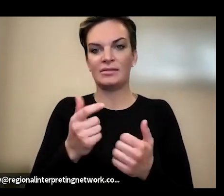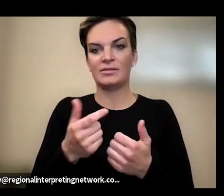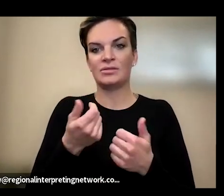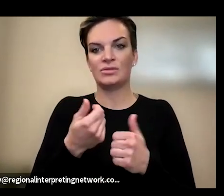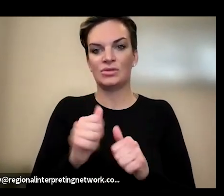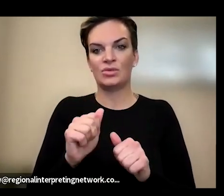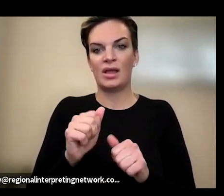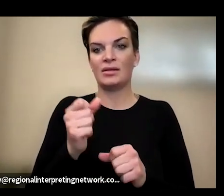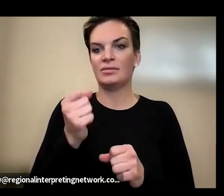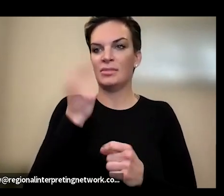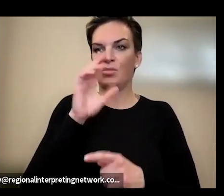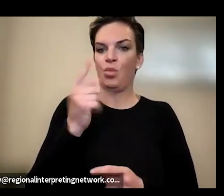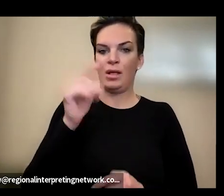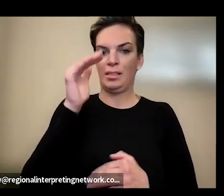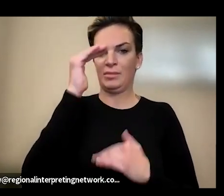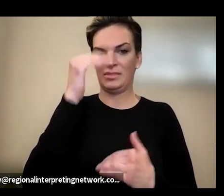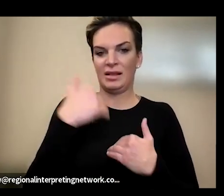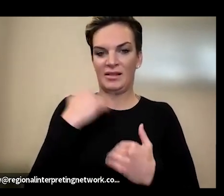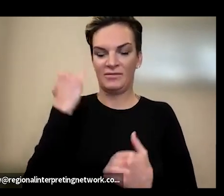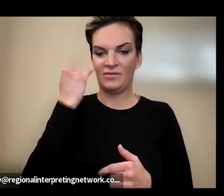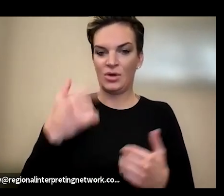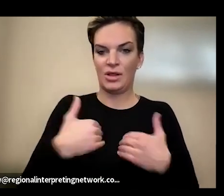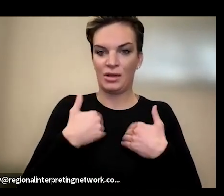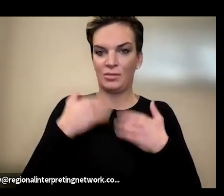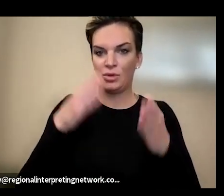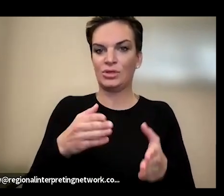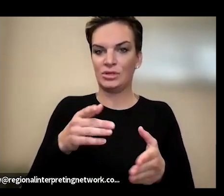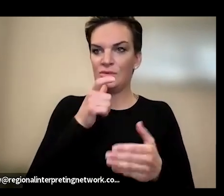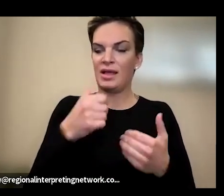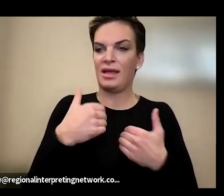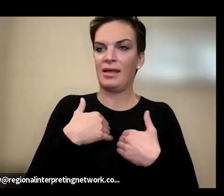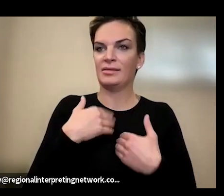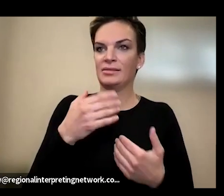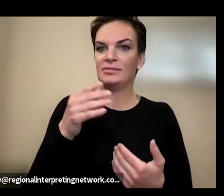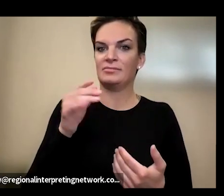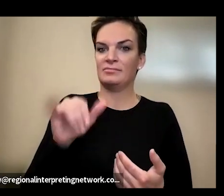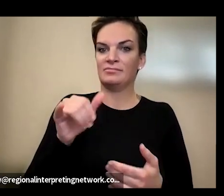just the limitations, right, if you're a young person with an autoimmune disease. I have